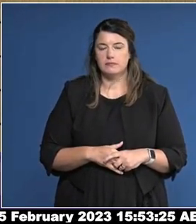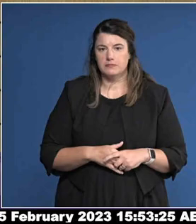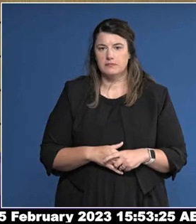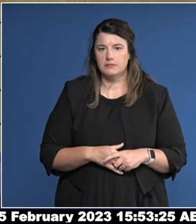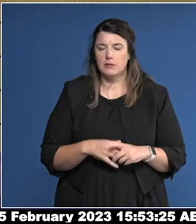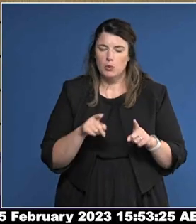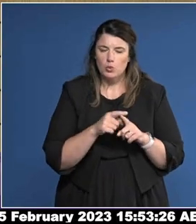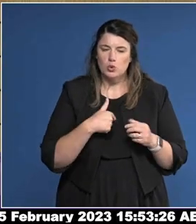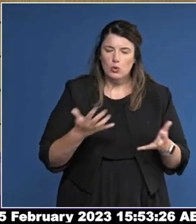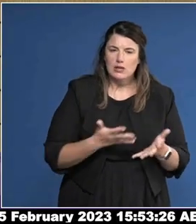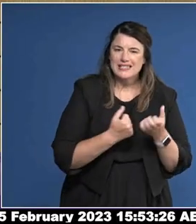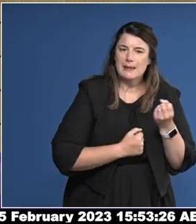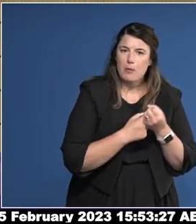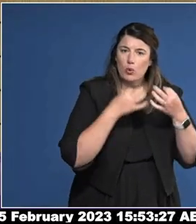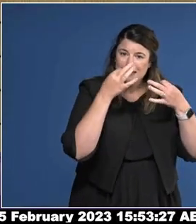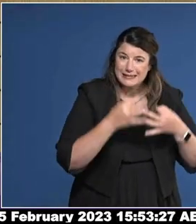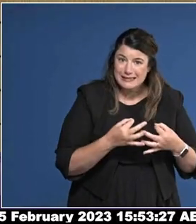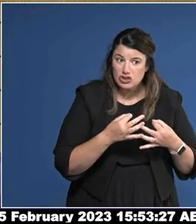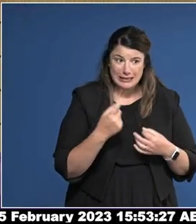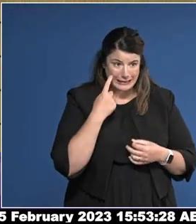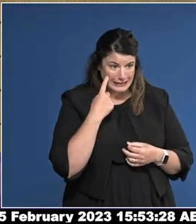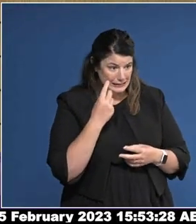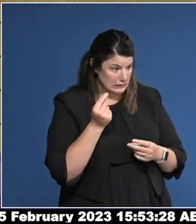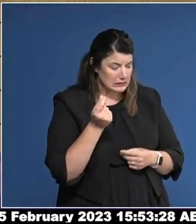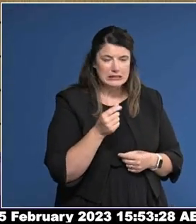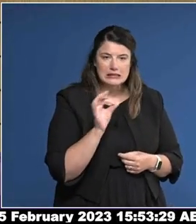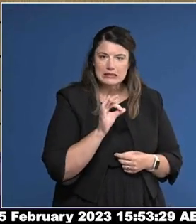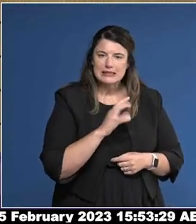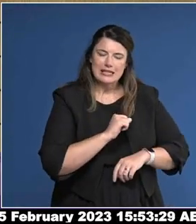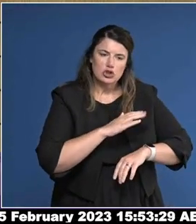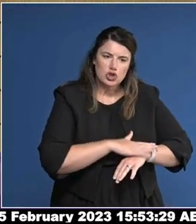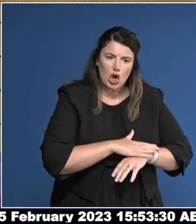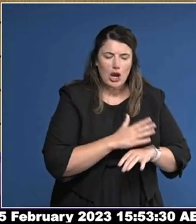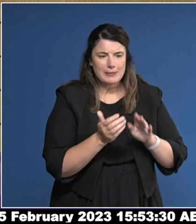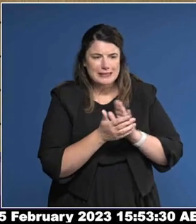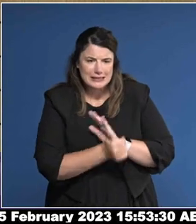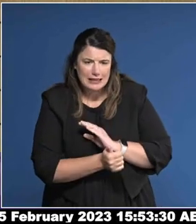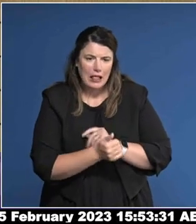that takes time, it takes expertise, it takes skilled professional staff who have had